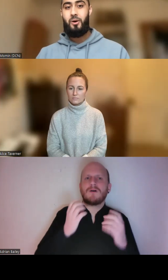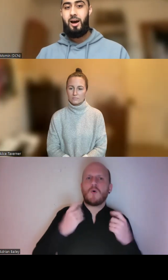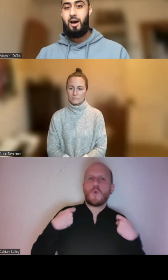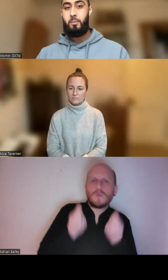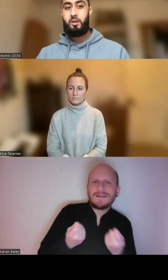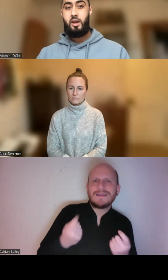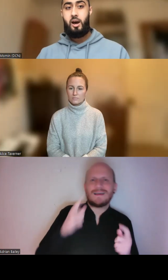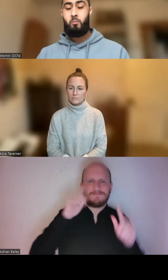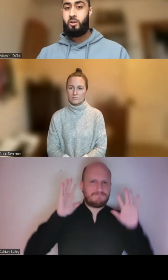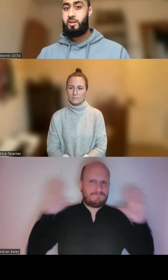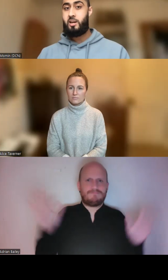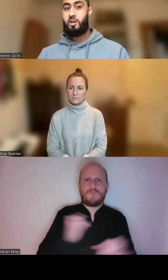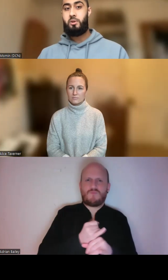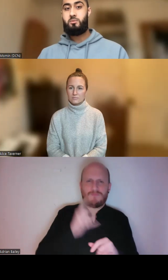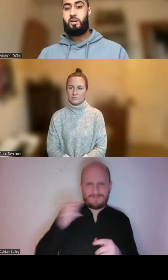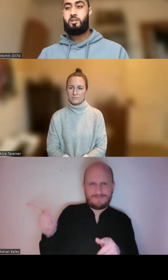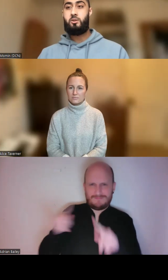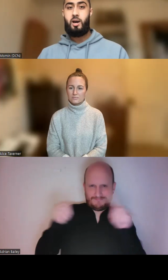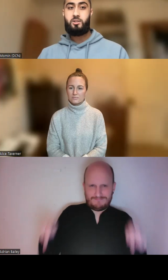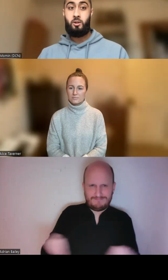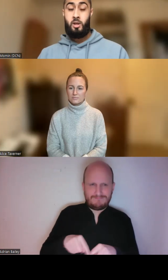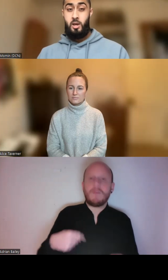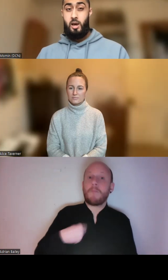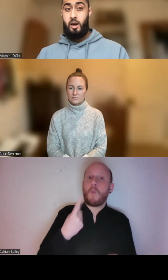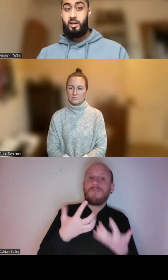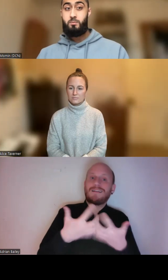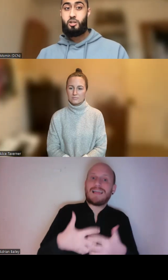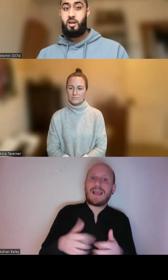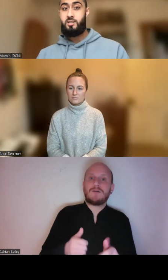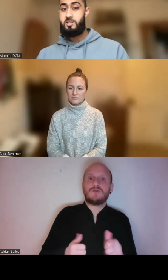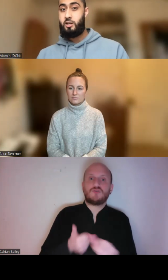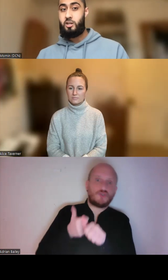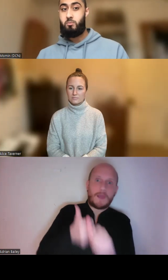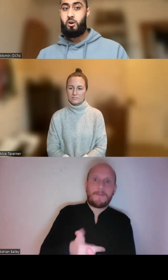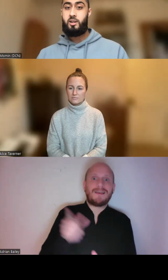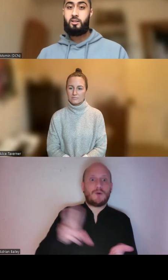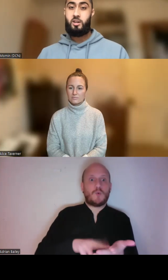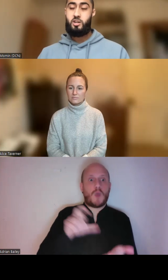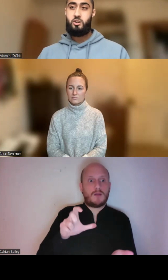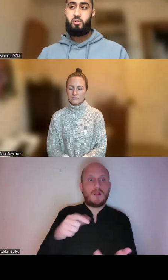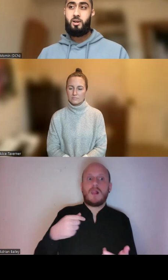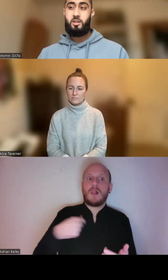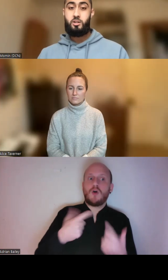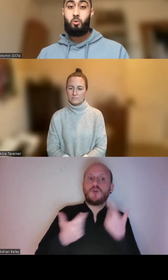Yes, I'm one of the tech champions based in Newcastle. I specialize in search engine marketing, search engine optimization,